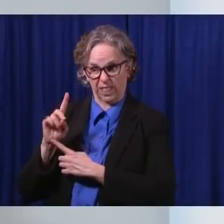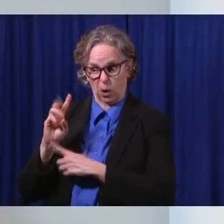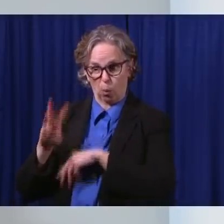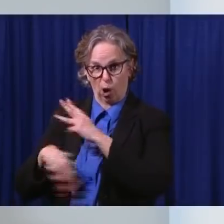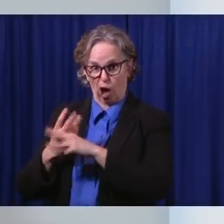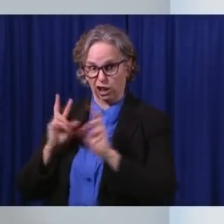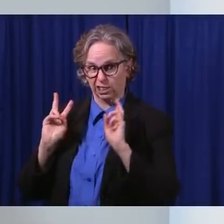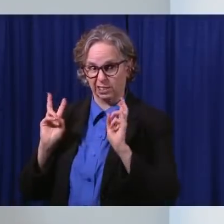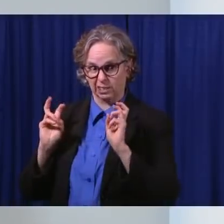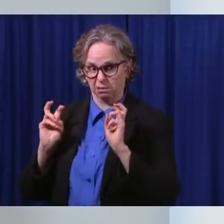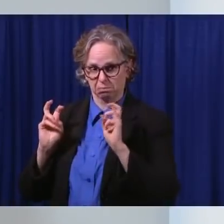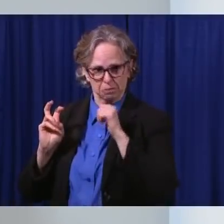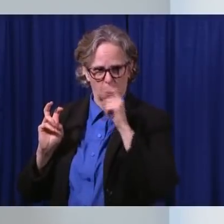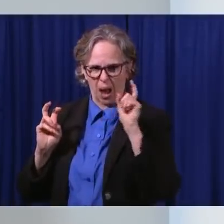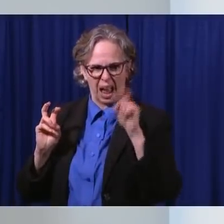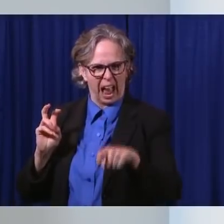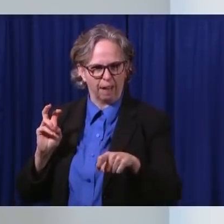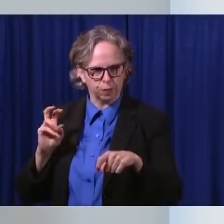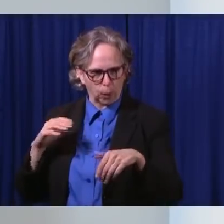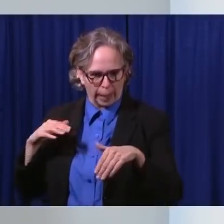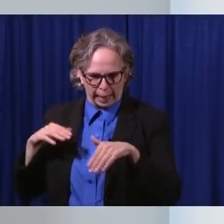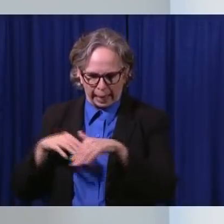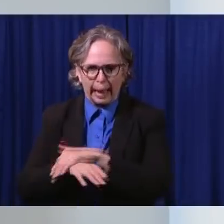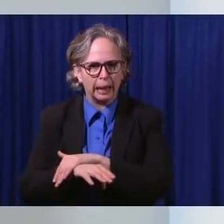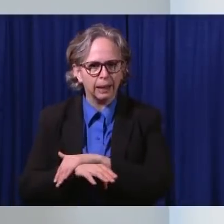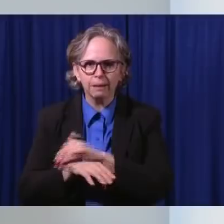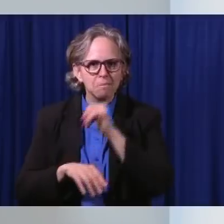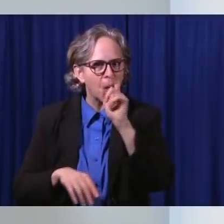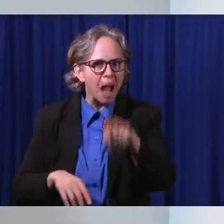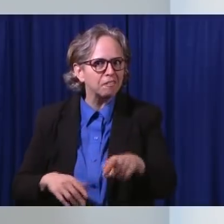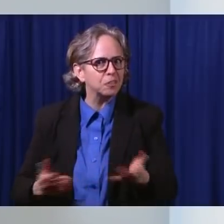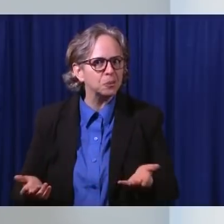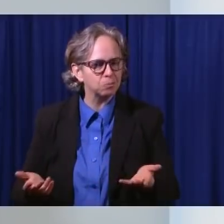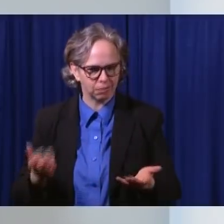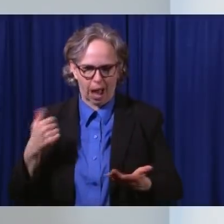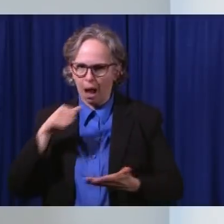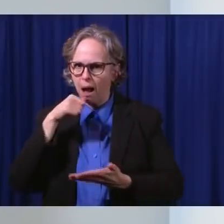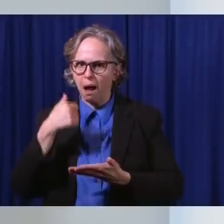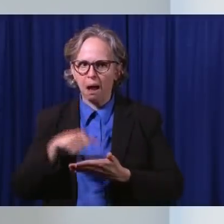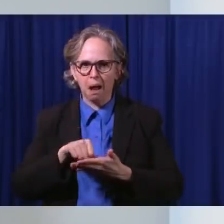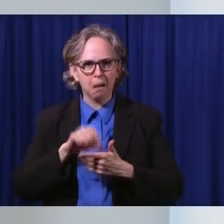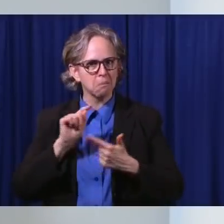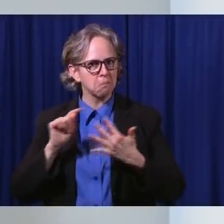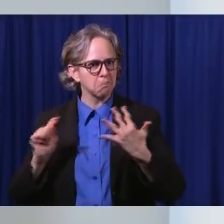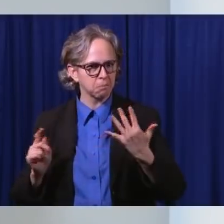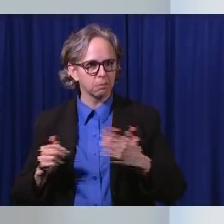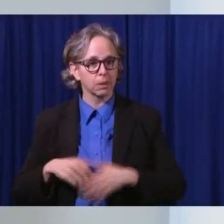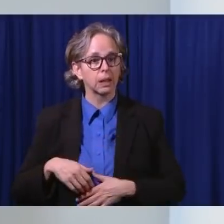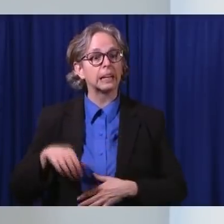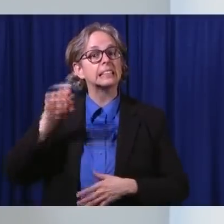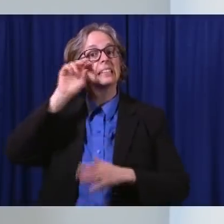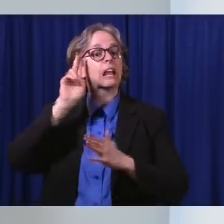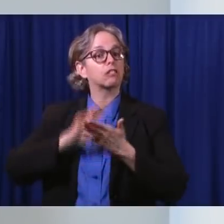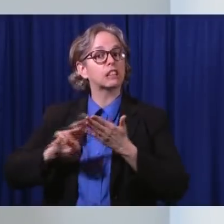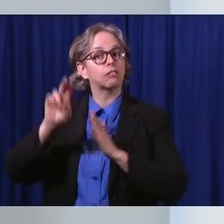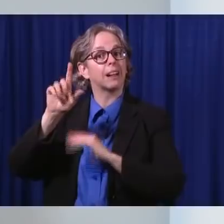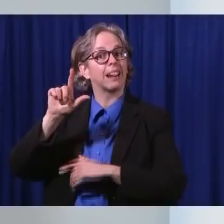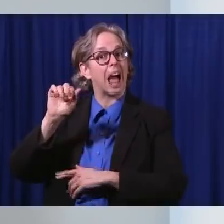AND BY THE WAY IN A COVID WORLD, NO ONE HAS TO GO IN PERSON TO VOTE. WHAT THE SECRETARY WANTS